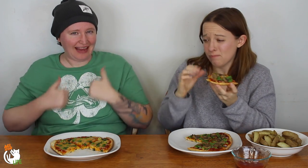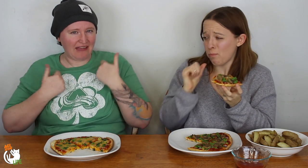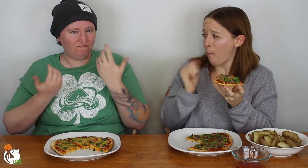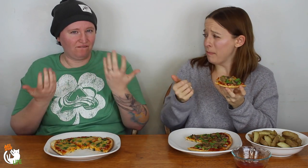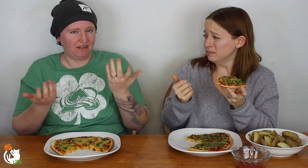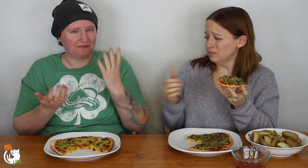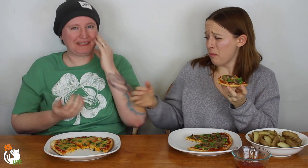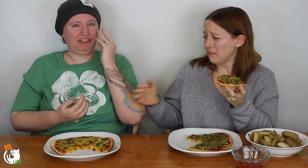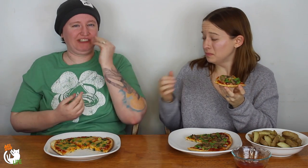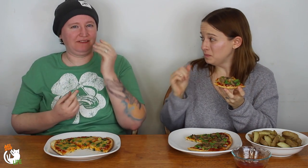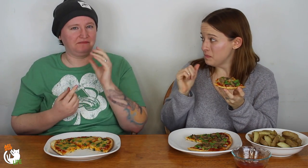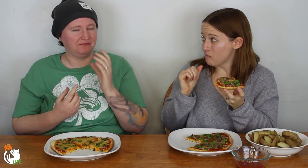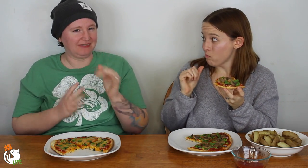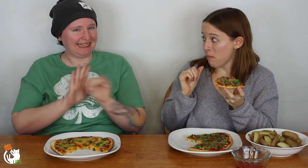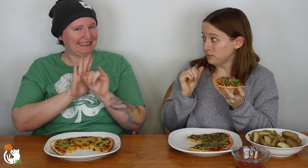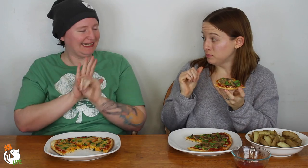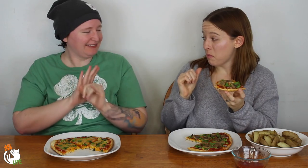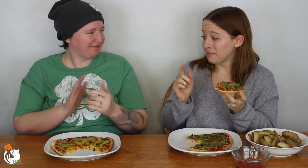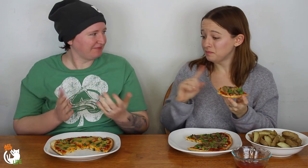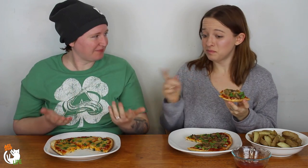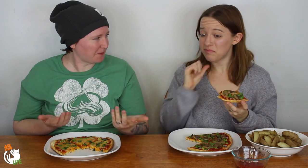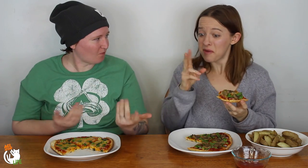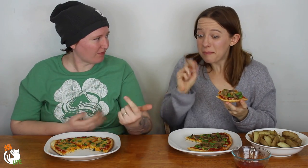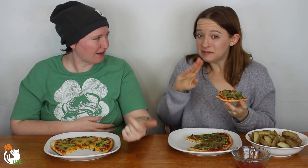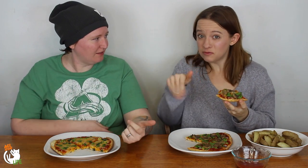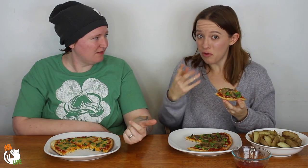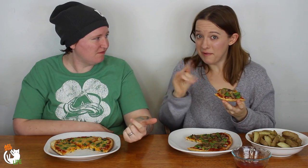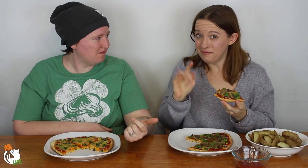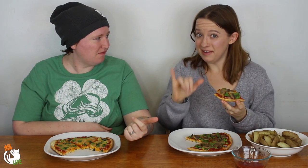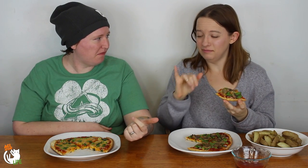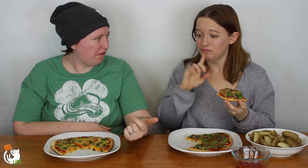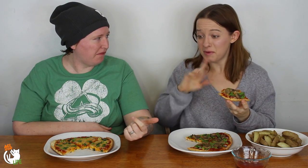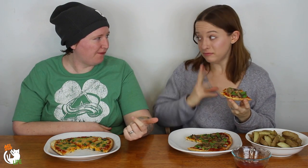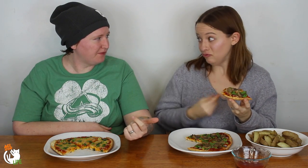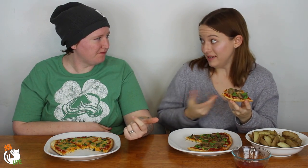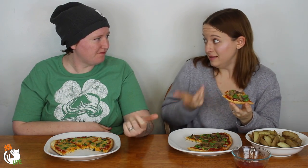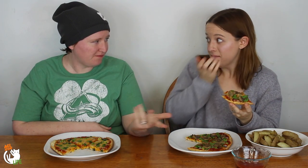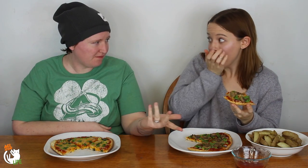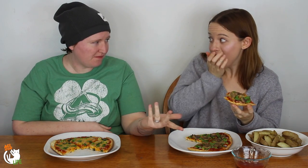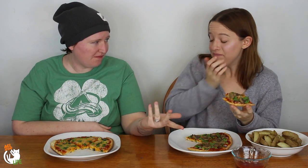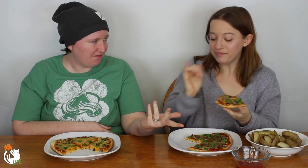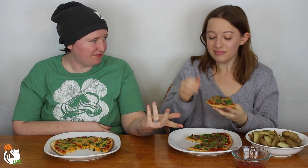It's your life, it's an experience, it's your identity. Yes, and it not even all about that. It can be about trans.